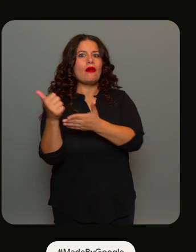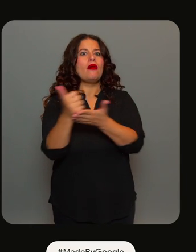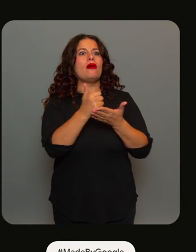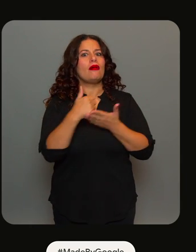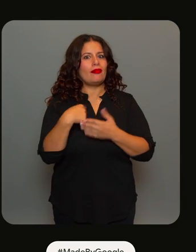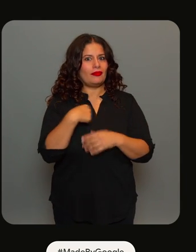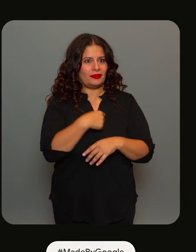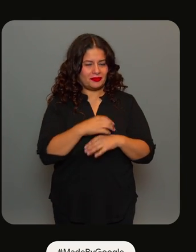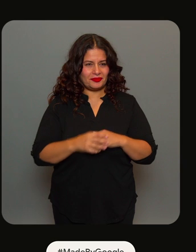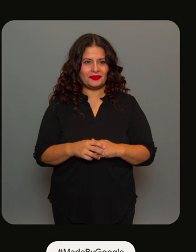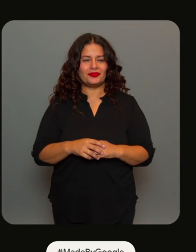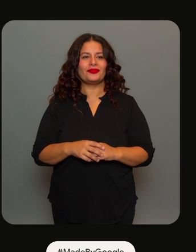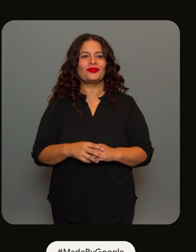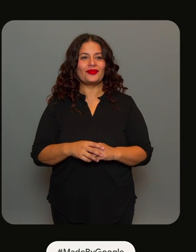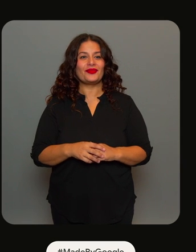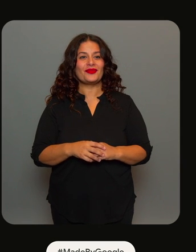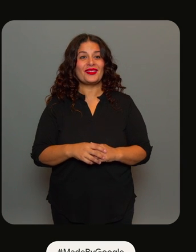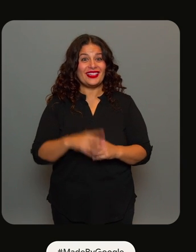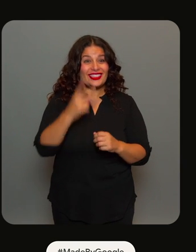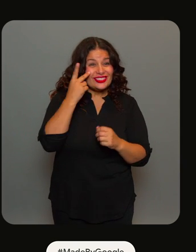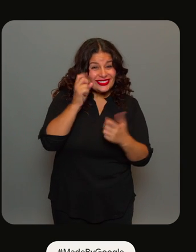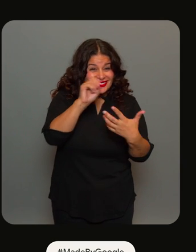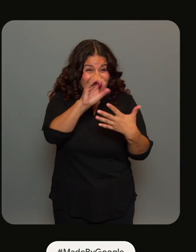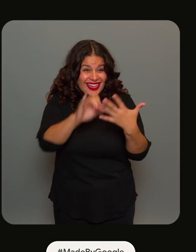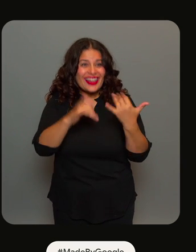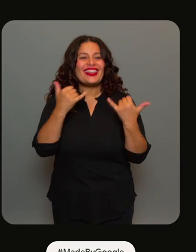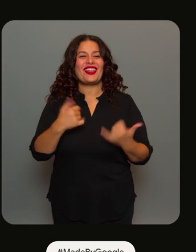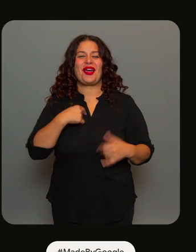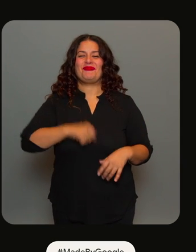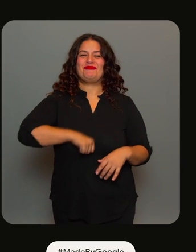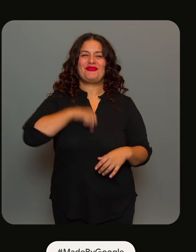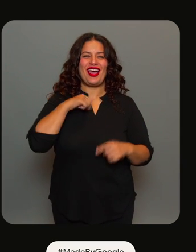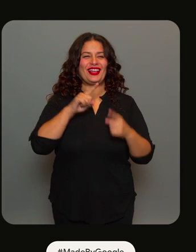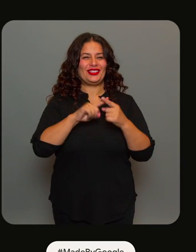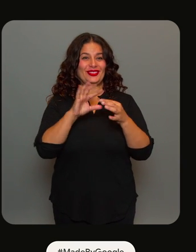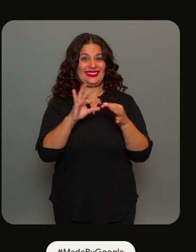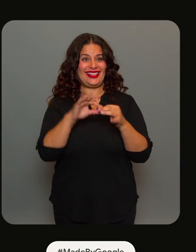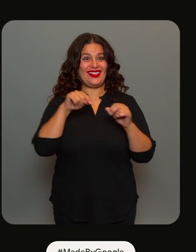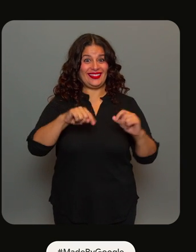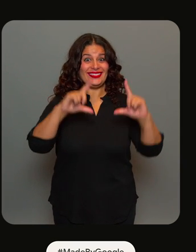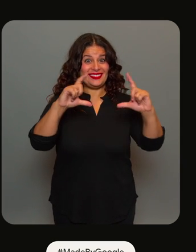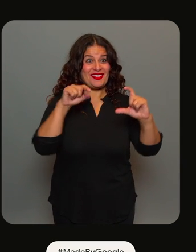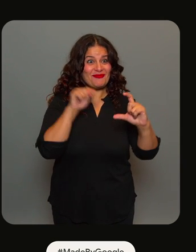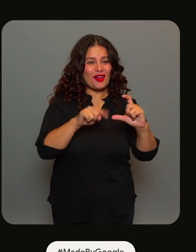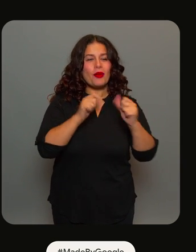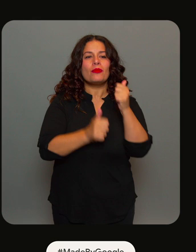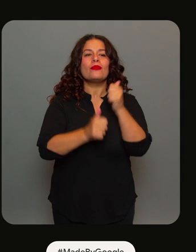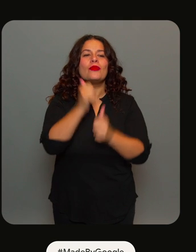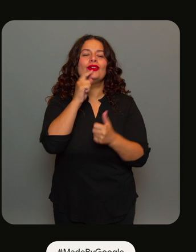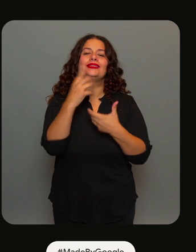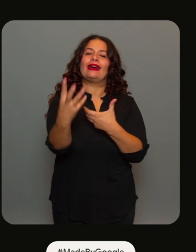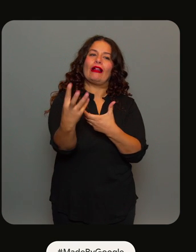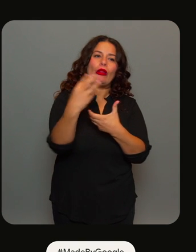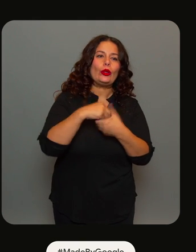And with these updates, we're proud to say Pixel is still the most inclusive camera.